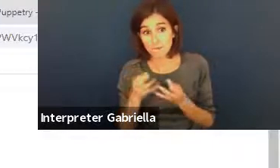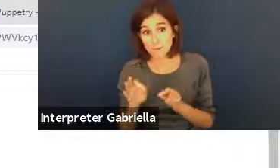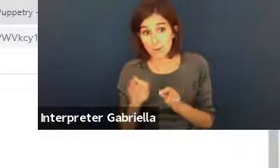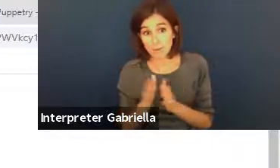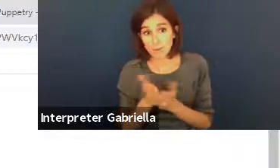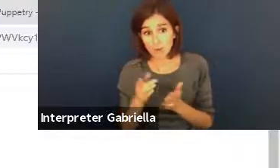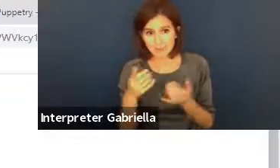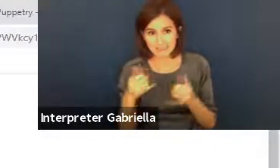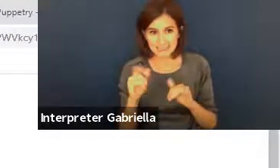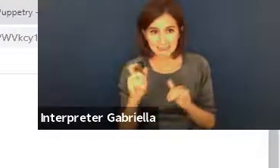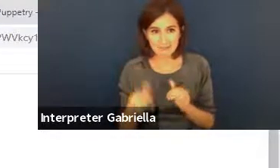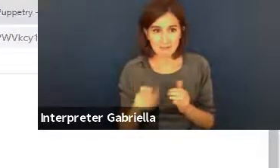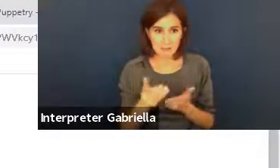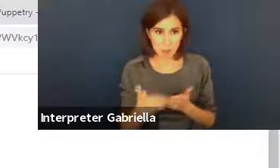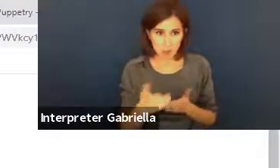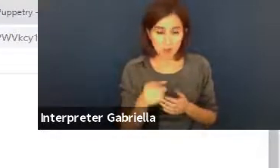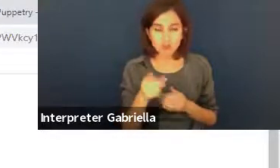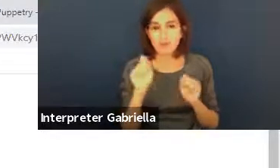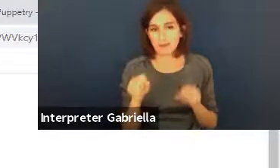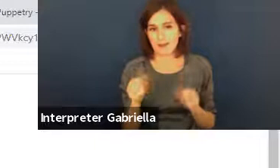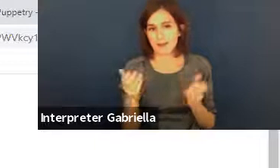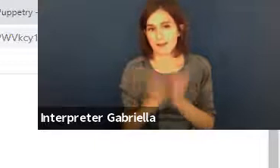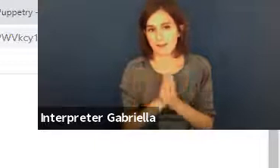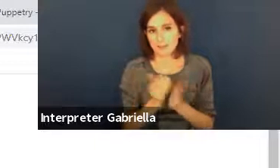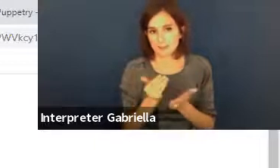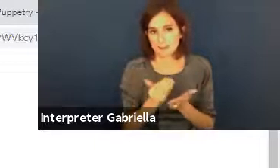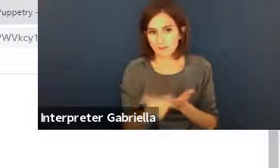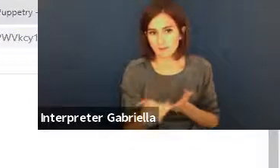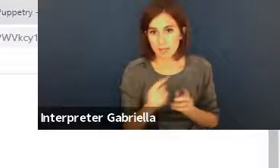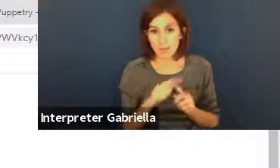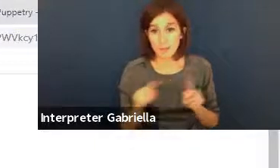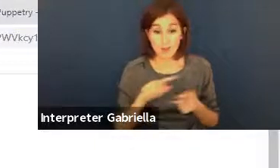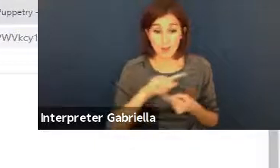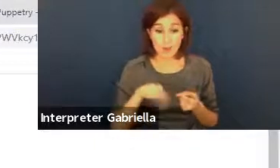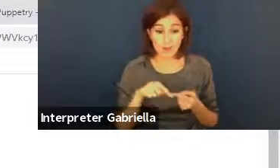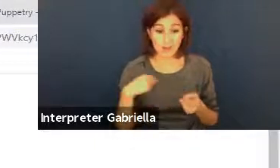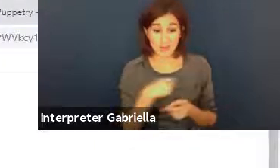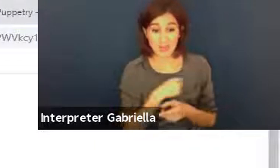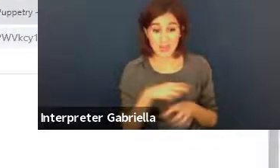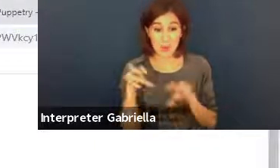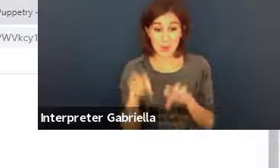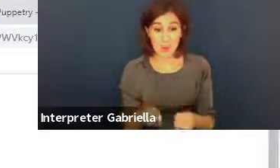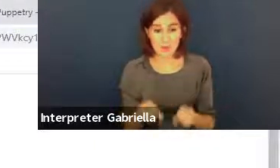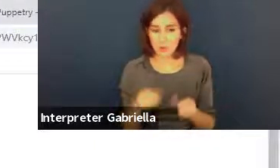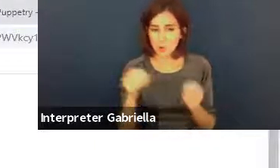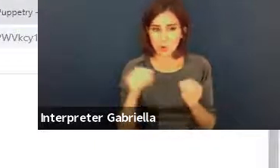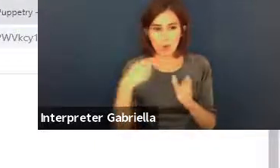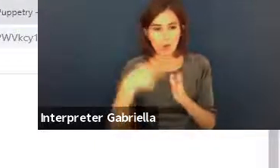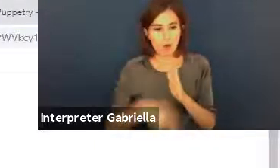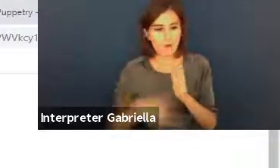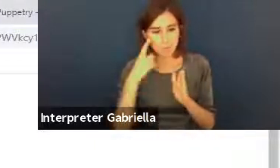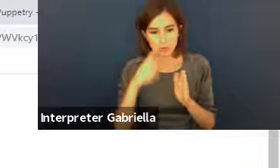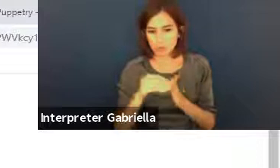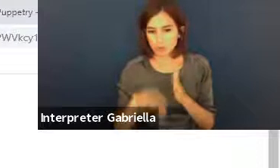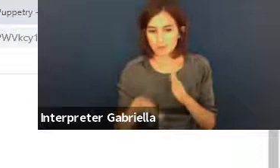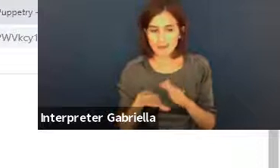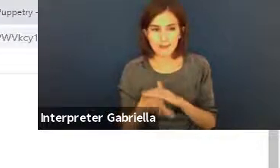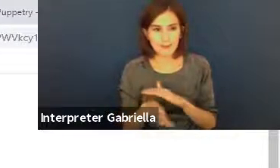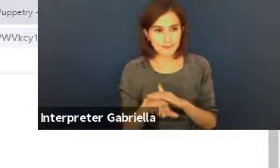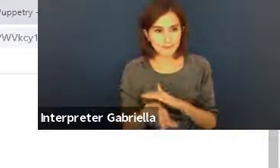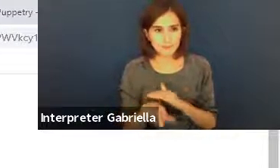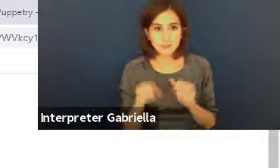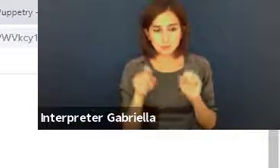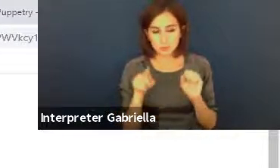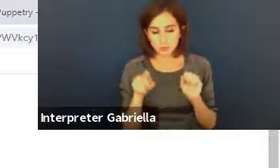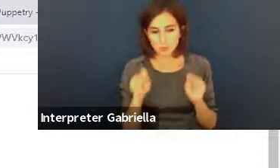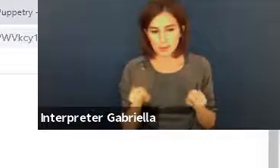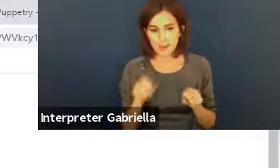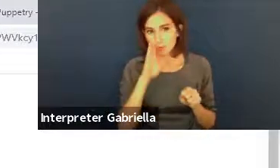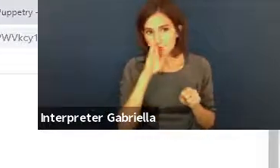Linda Kobashigawa: So you can request us to purchase it. But again, once we own it. There's no cost for students to access it or anything like that. And you would get a direct link to to the book you can preview it